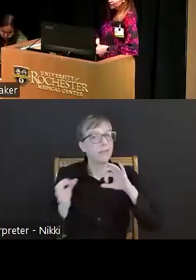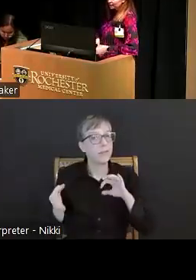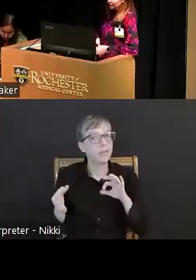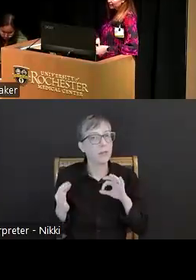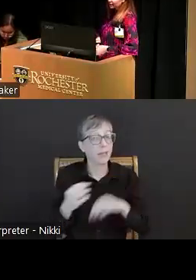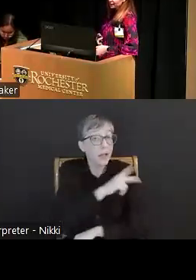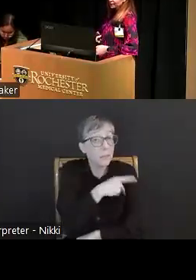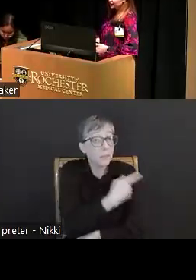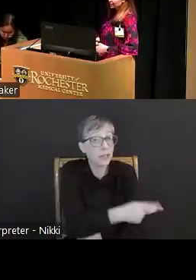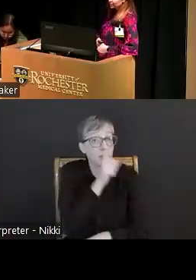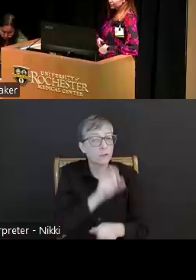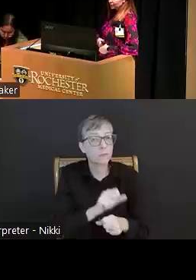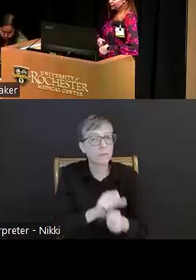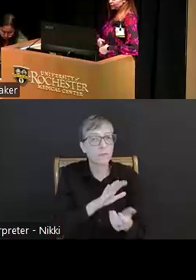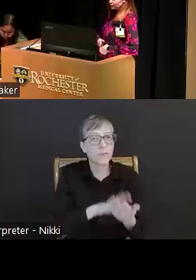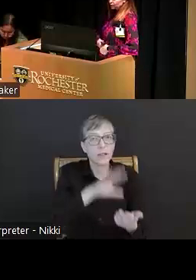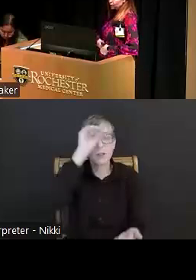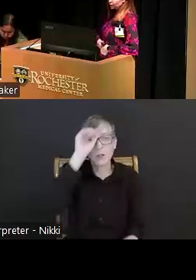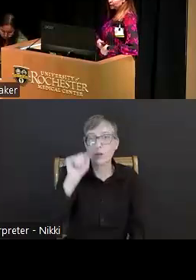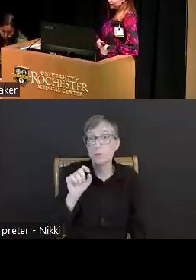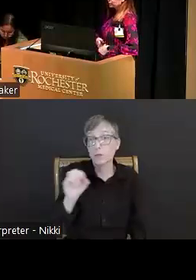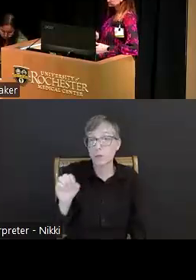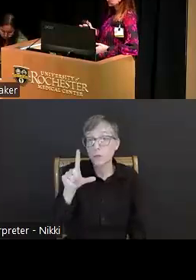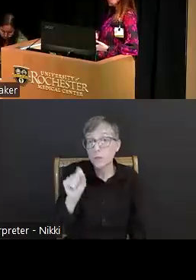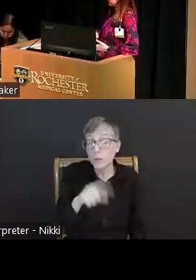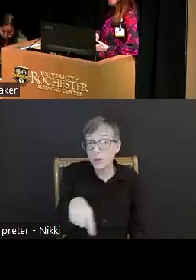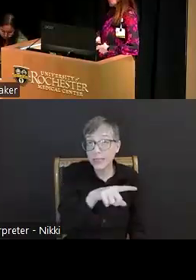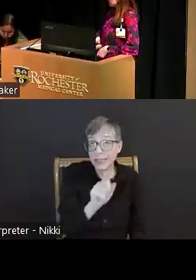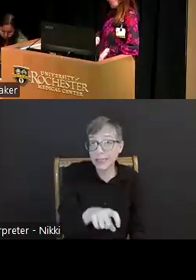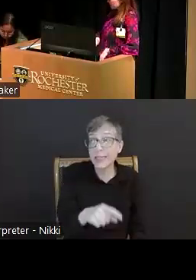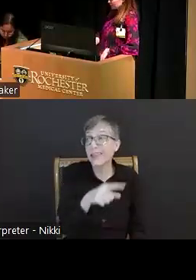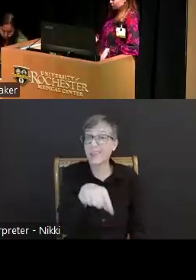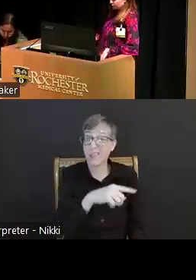they needed um they were able to grow and that the program really supported them in lots of different